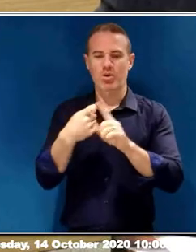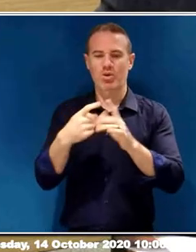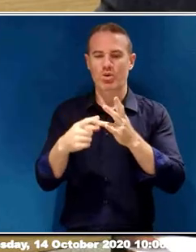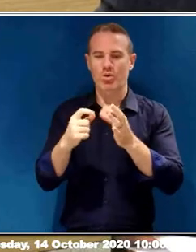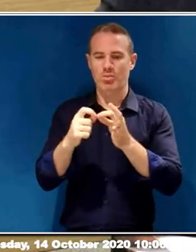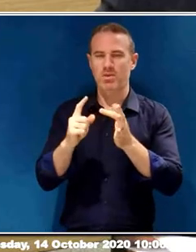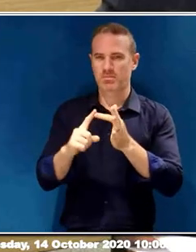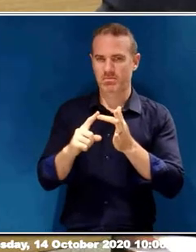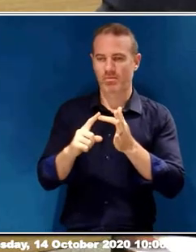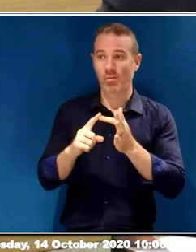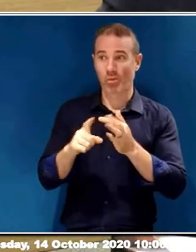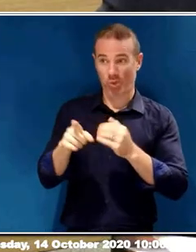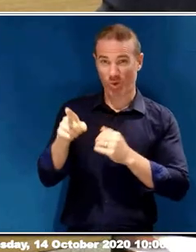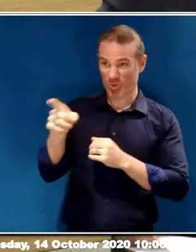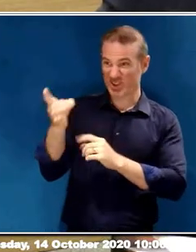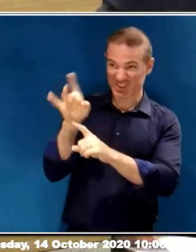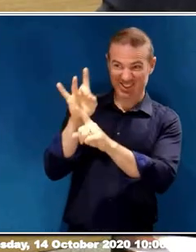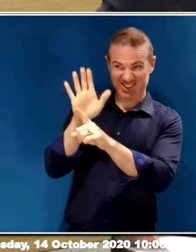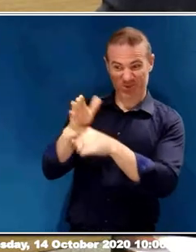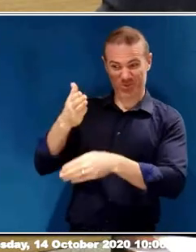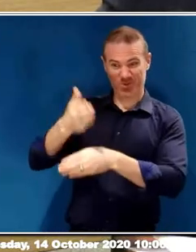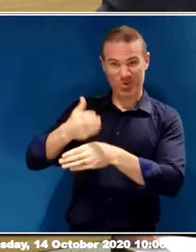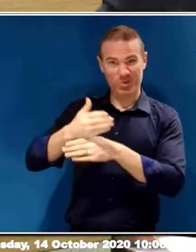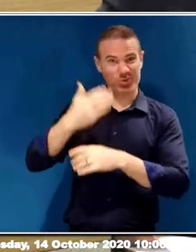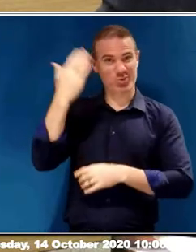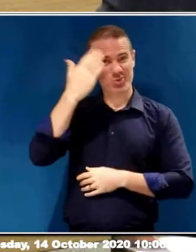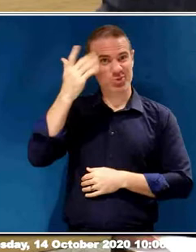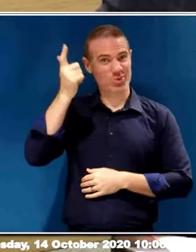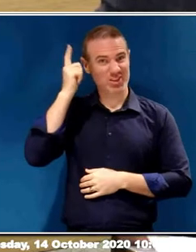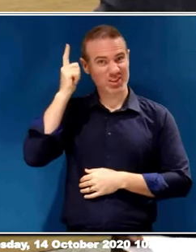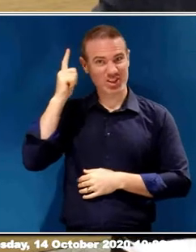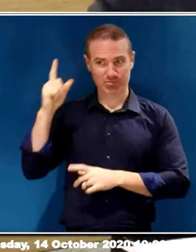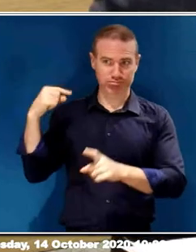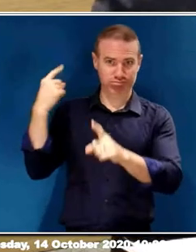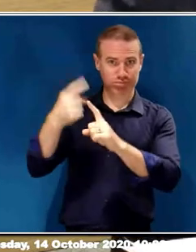education systems for more than 20 years; is that correct? That's correct.